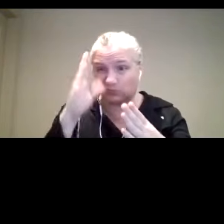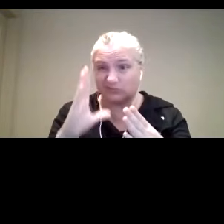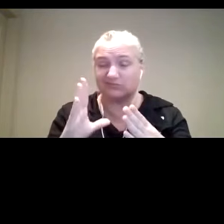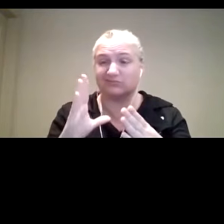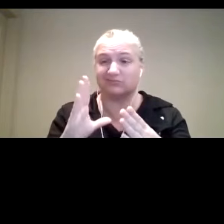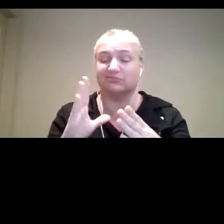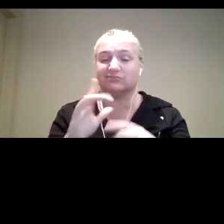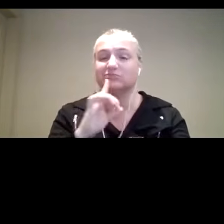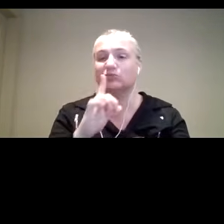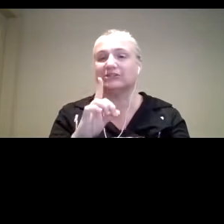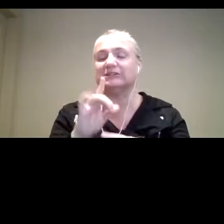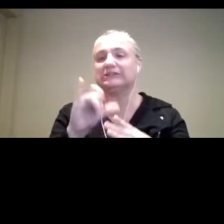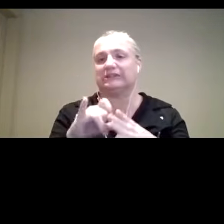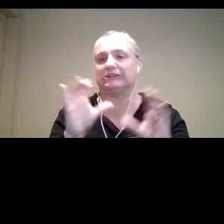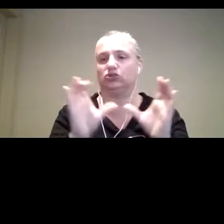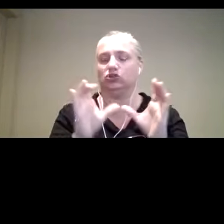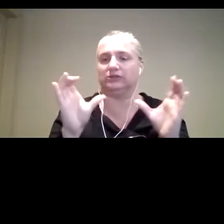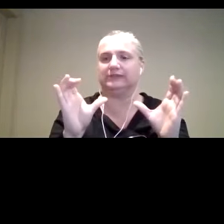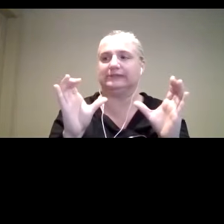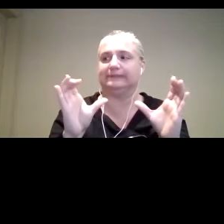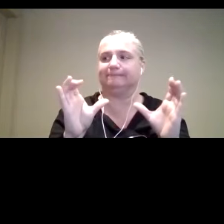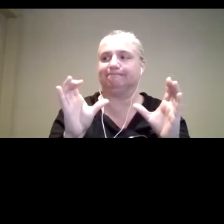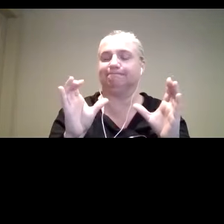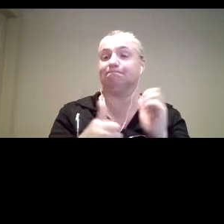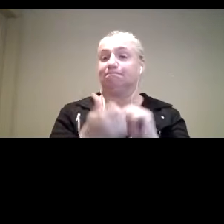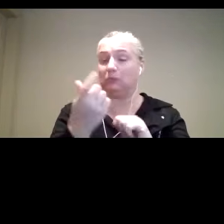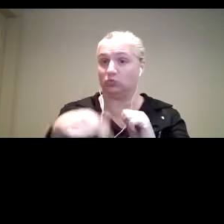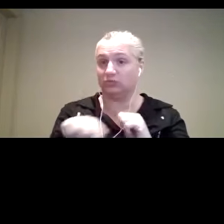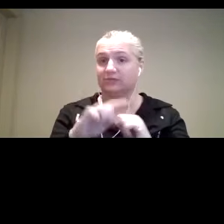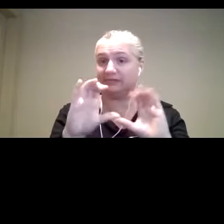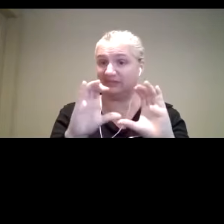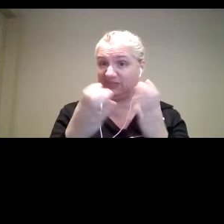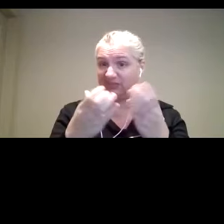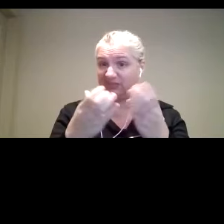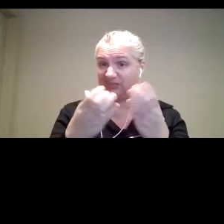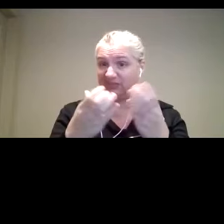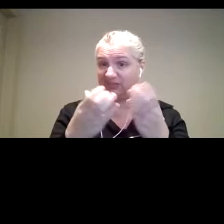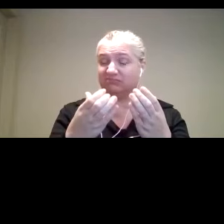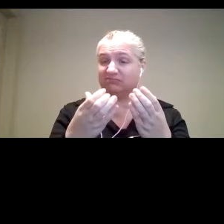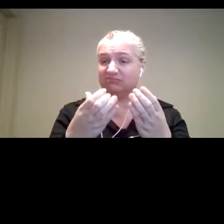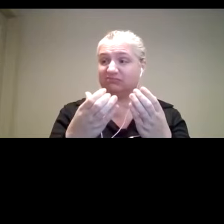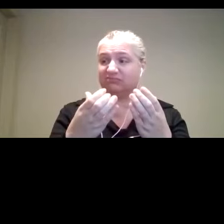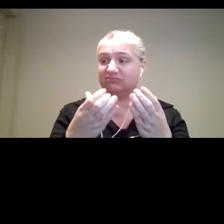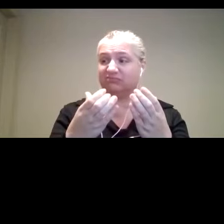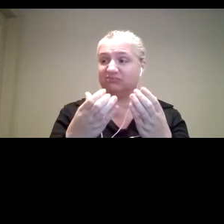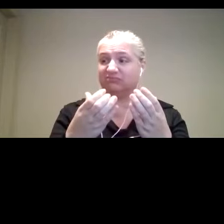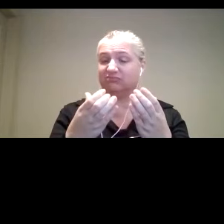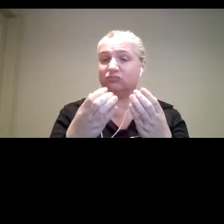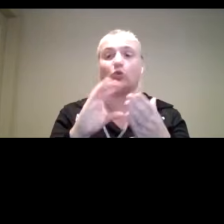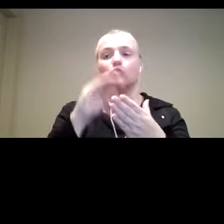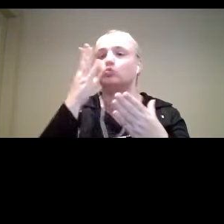This certificate, most of the classes are classes students already have access to.